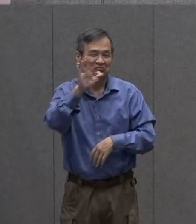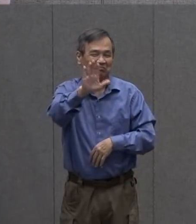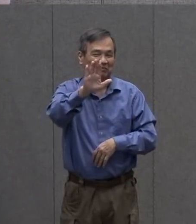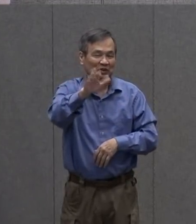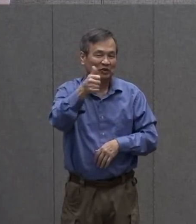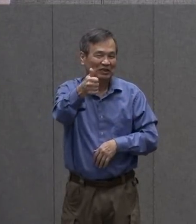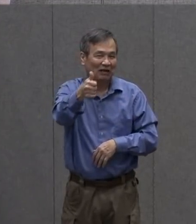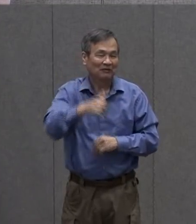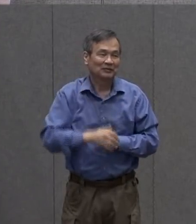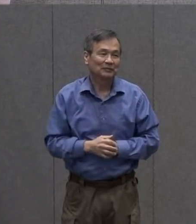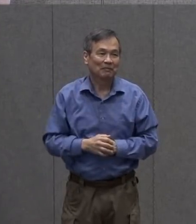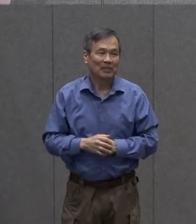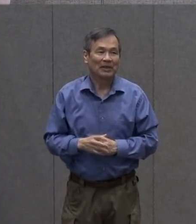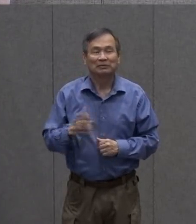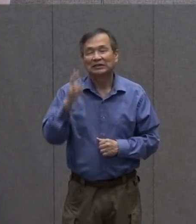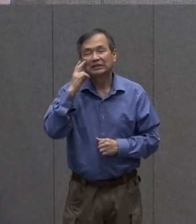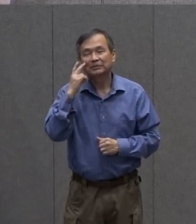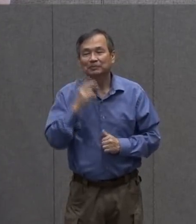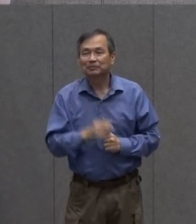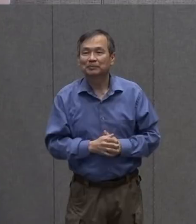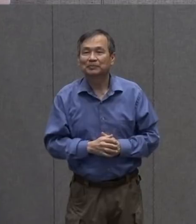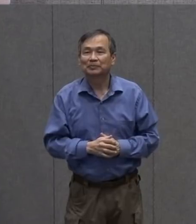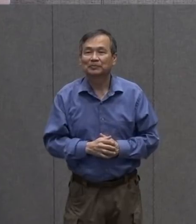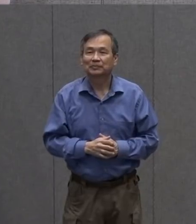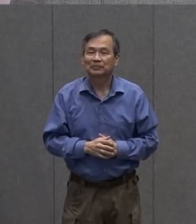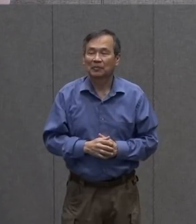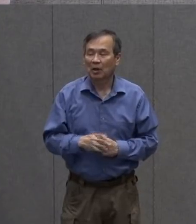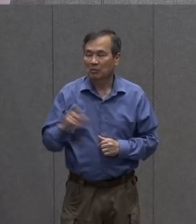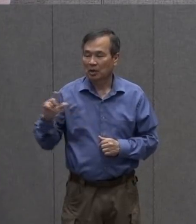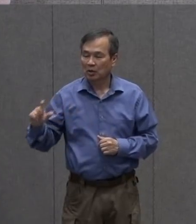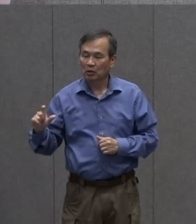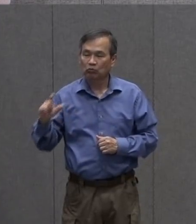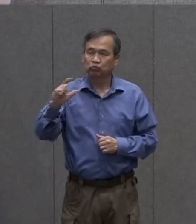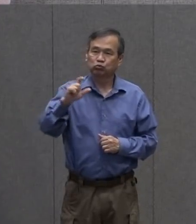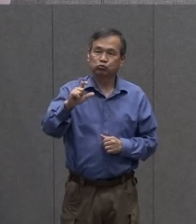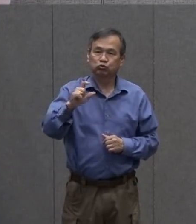I'm gonna go to a different spot on my board.